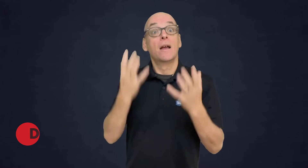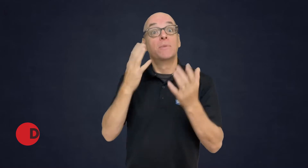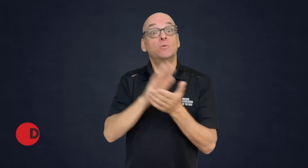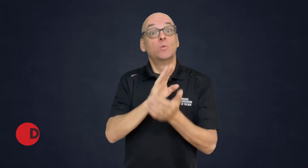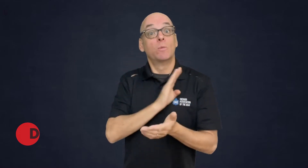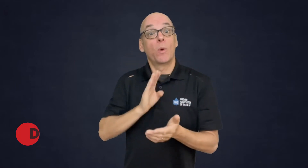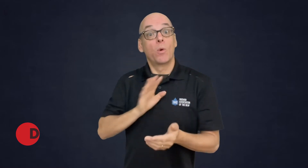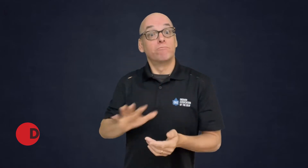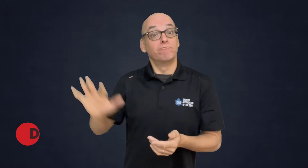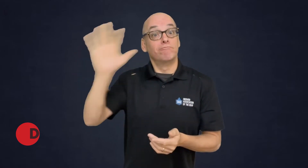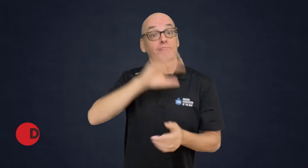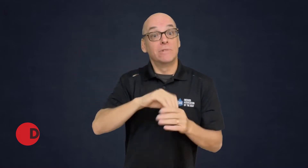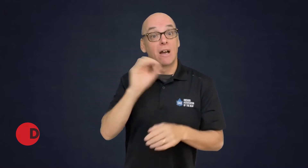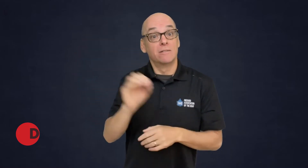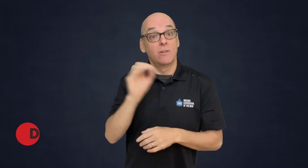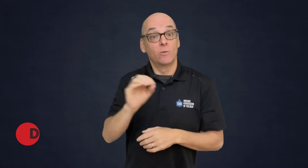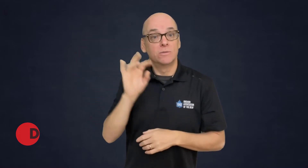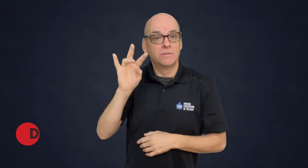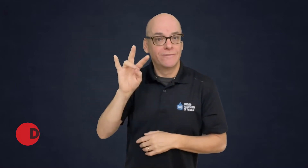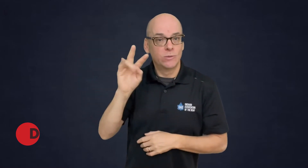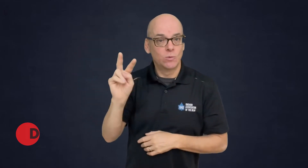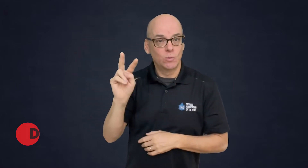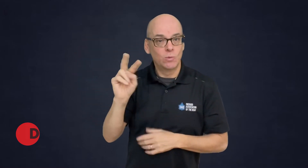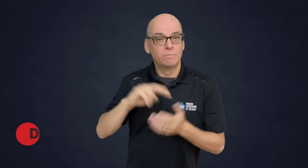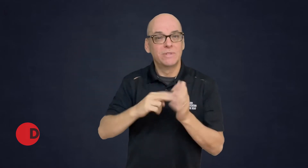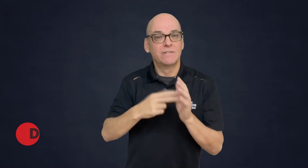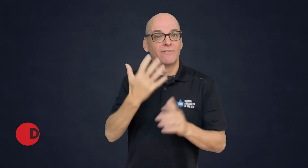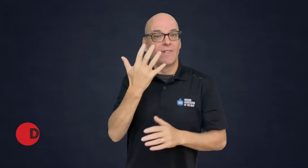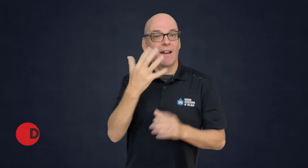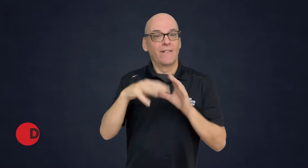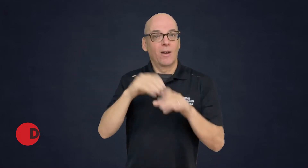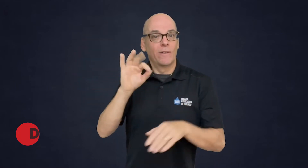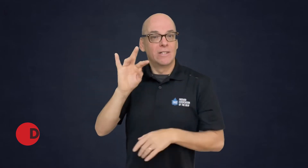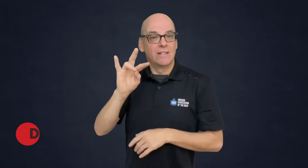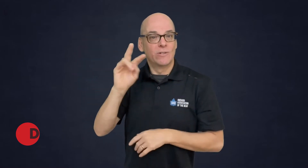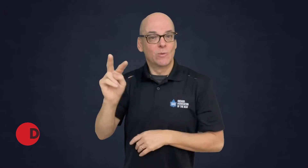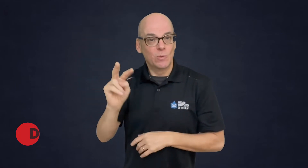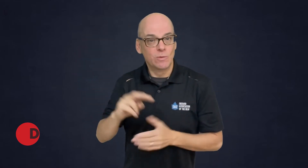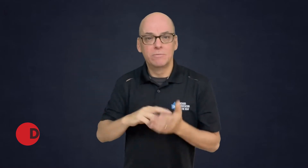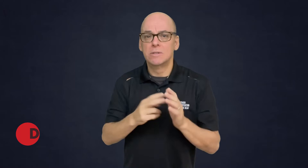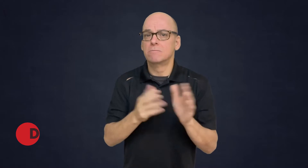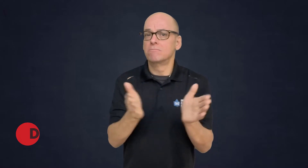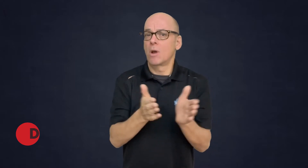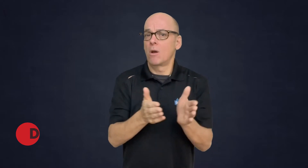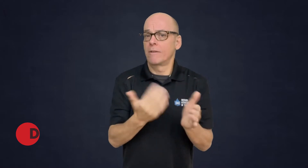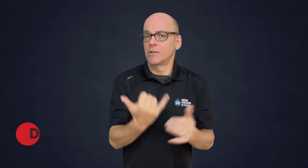How many school boards are there in Ontario? There are 72. Which means 5 out of 72.